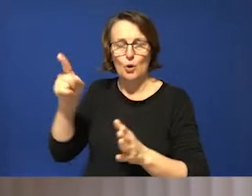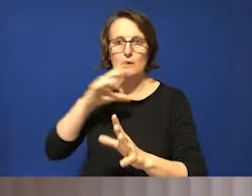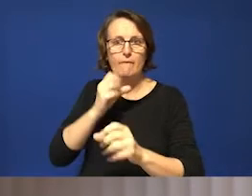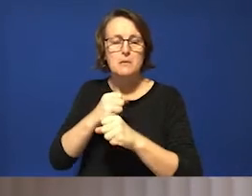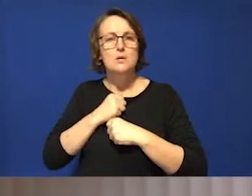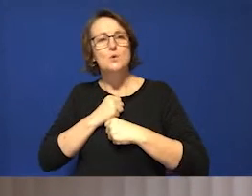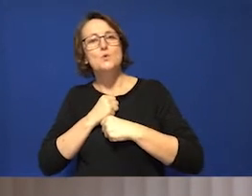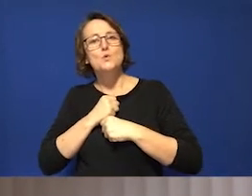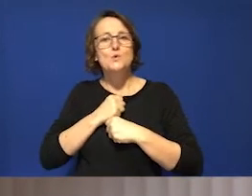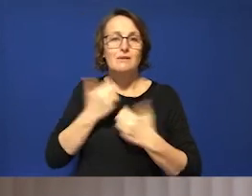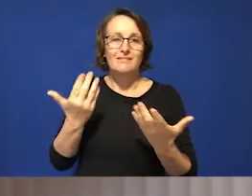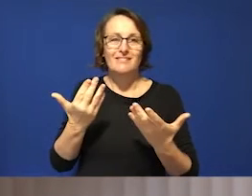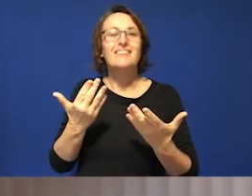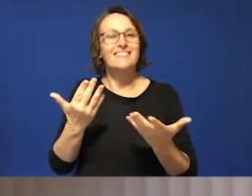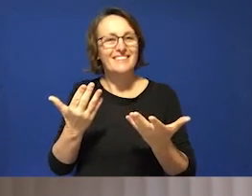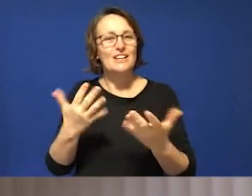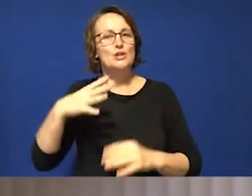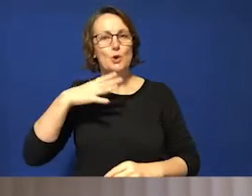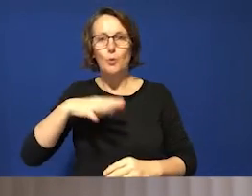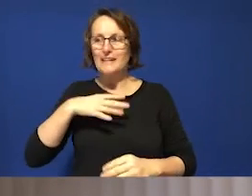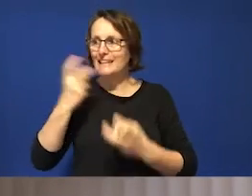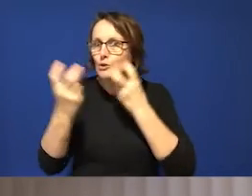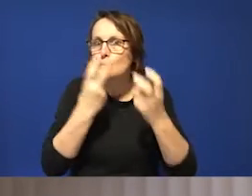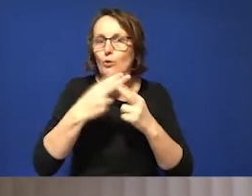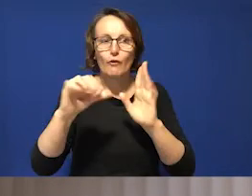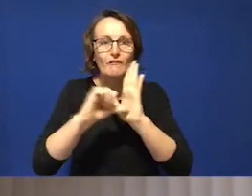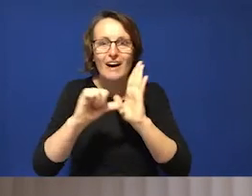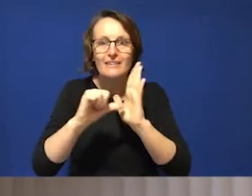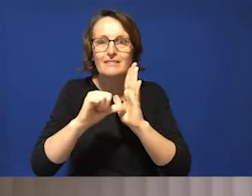So we had to work on looking for funds internally